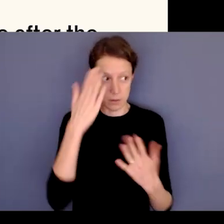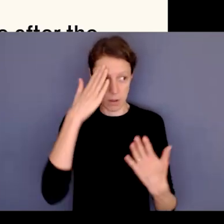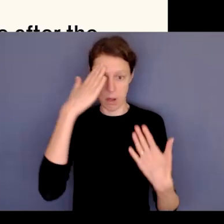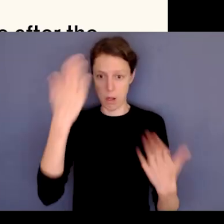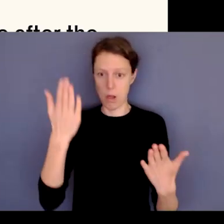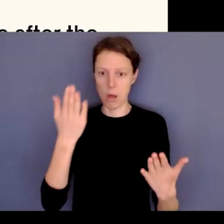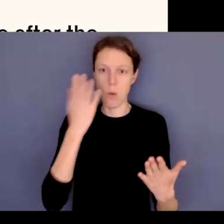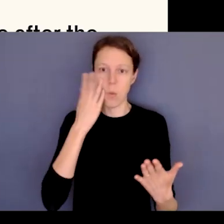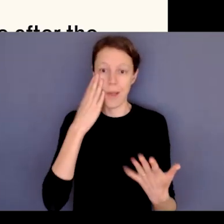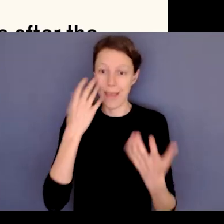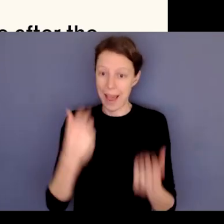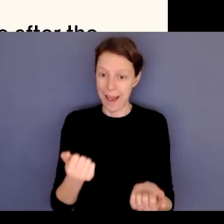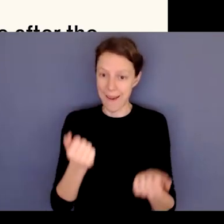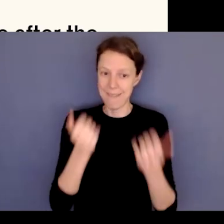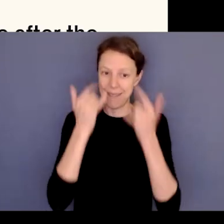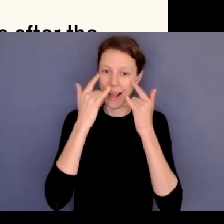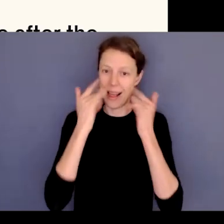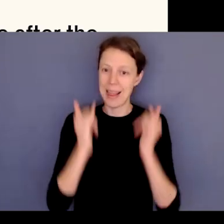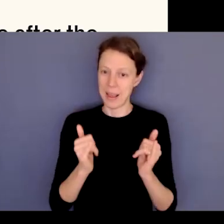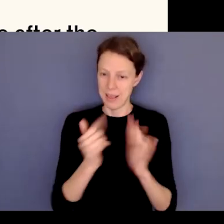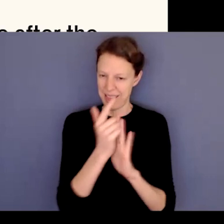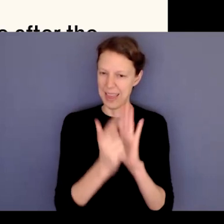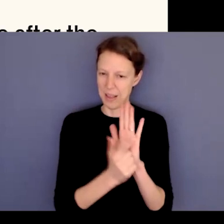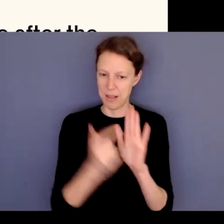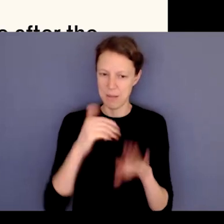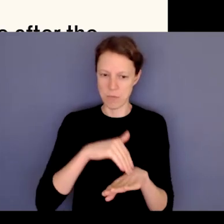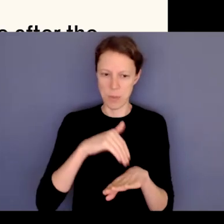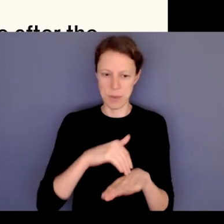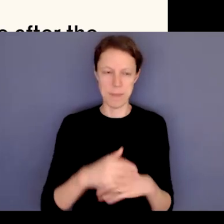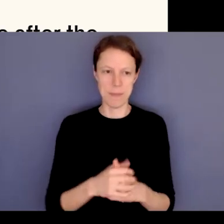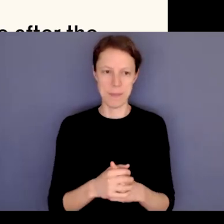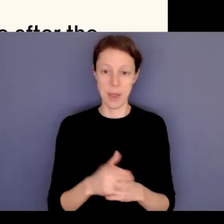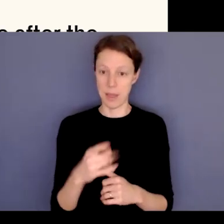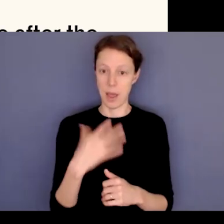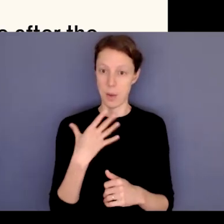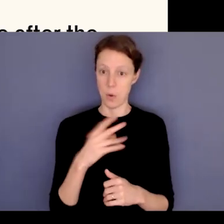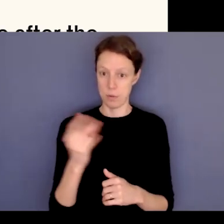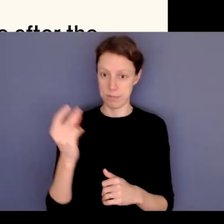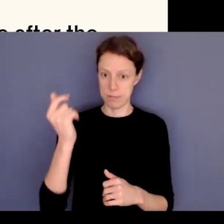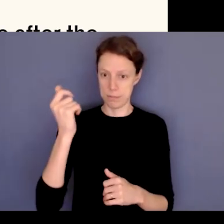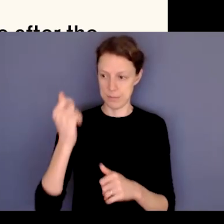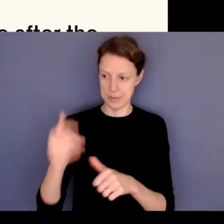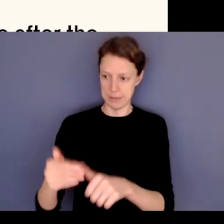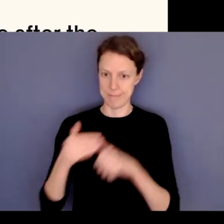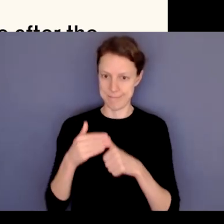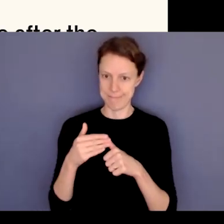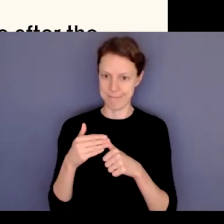They want responsive information in real time. They will often listen to the first voice they hear, and are only now learning